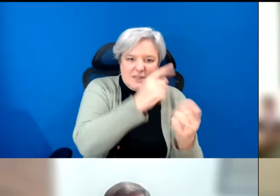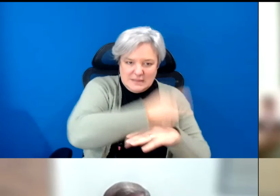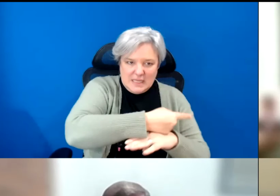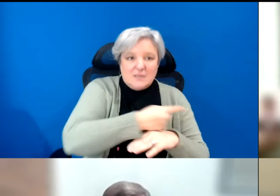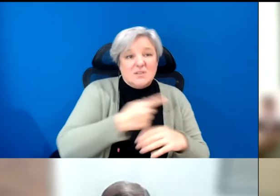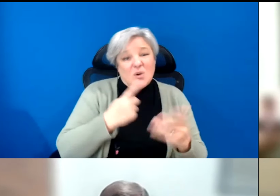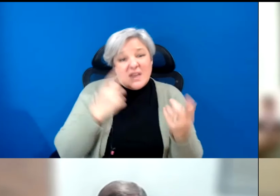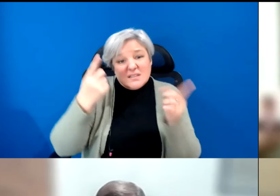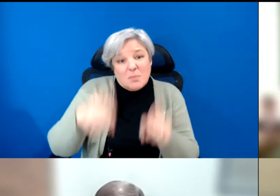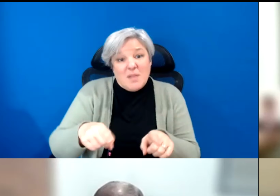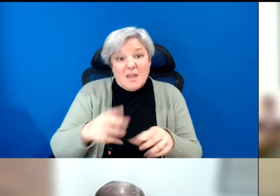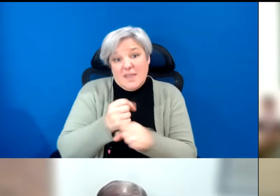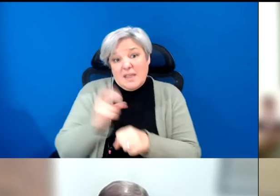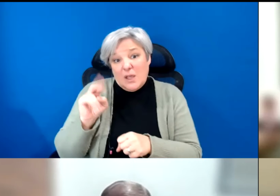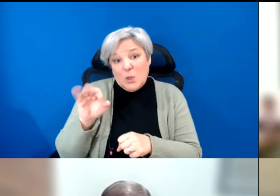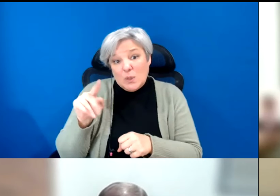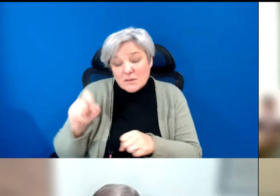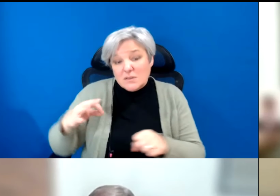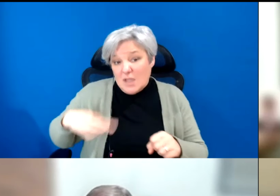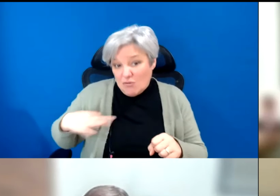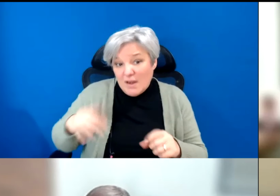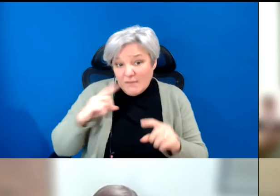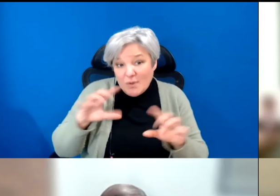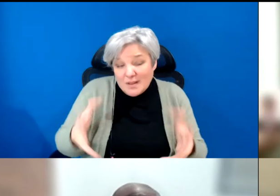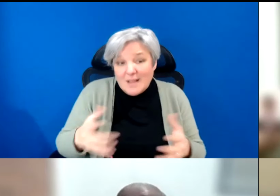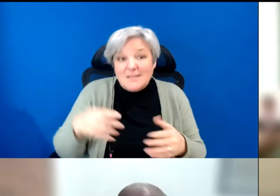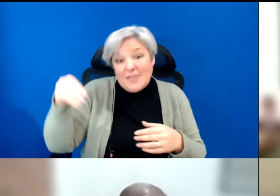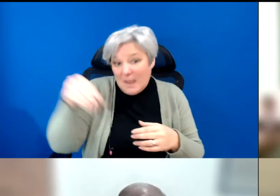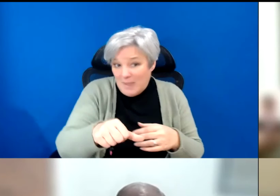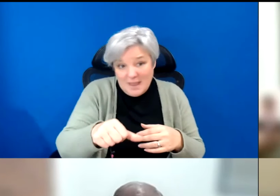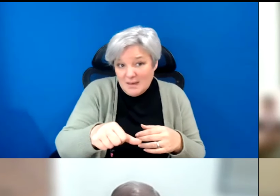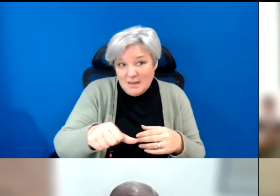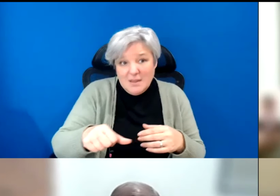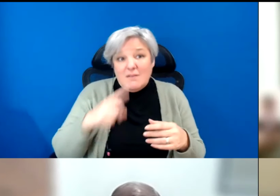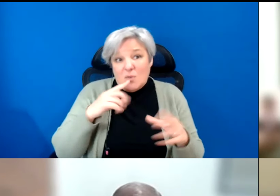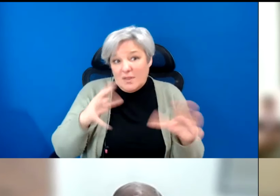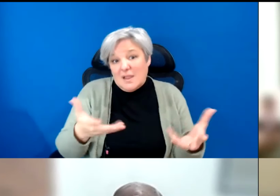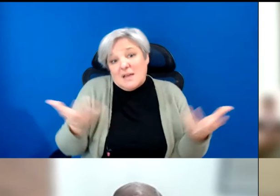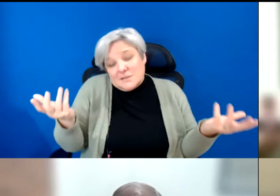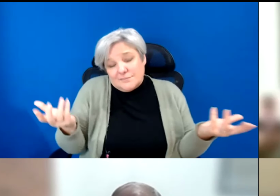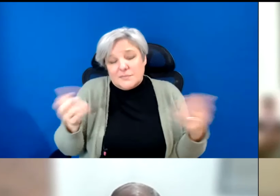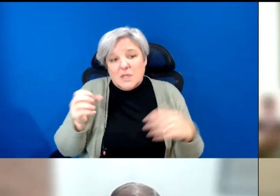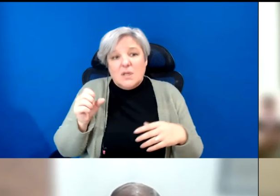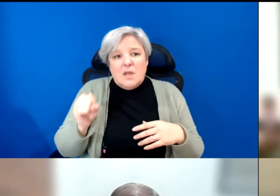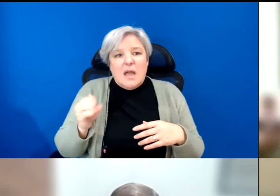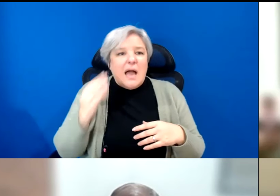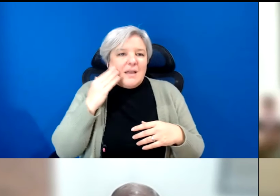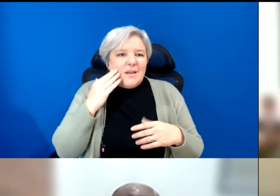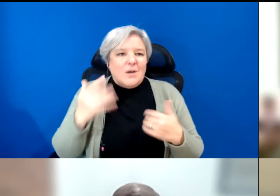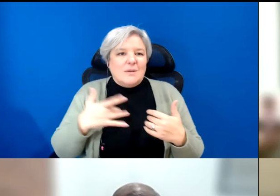to get the units and for us to get paid for those classes. So I know I usually answer the question of why,